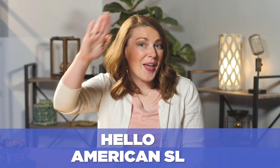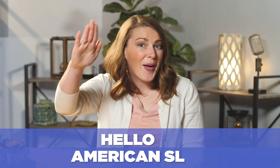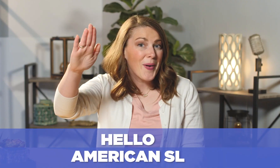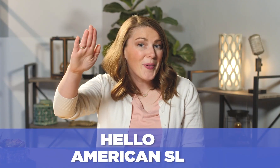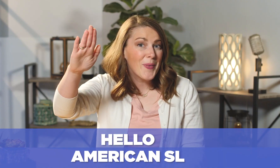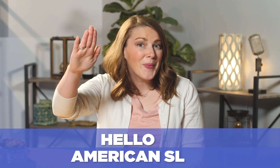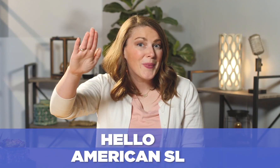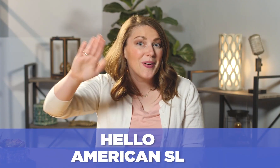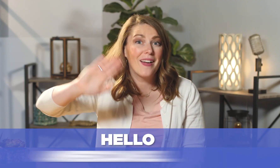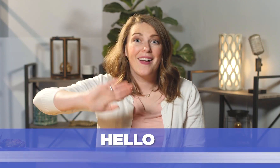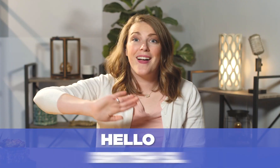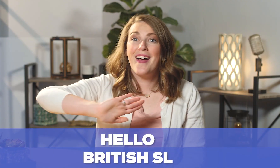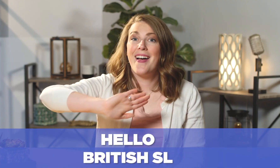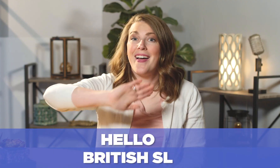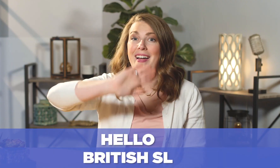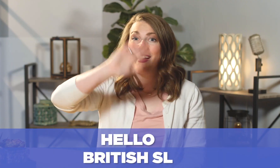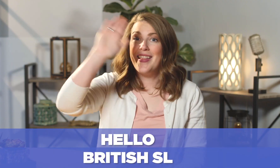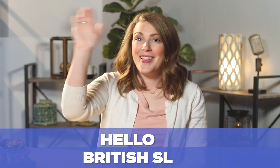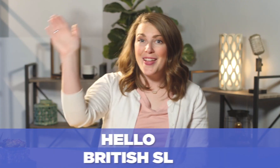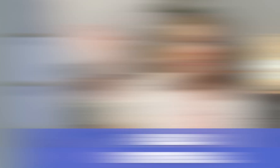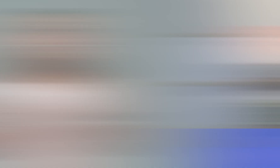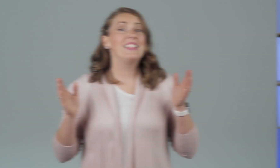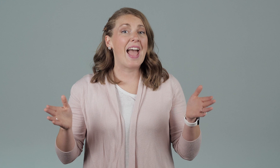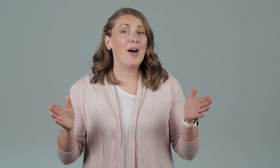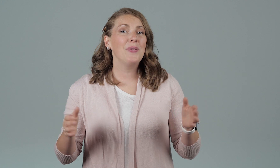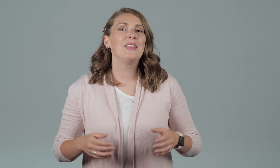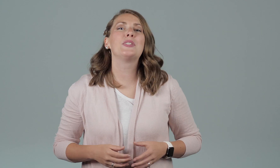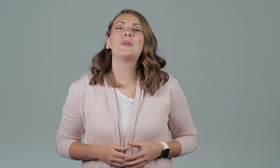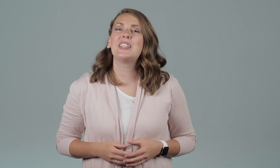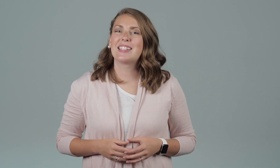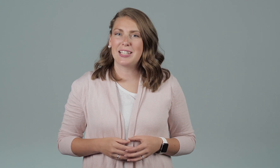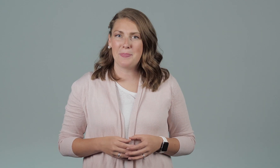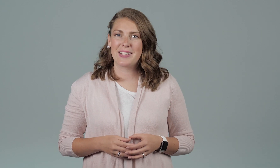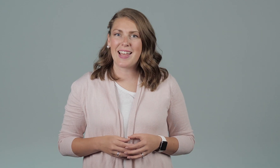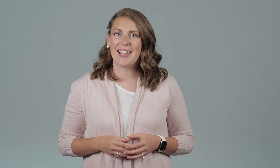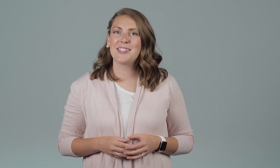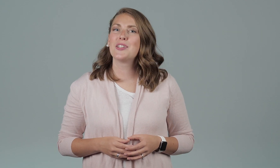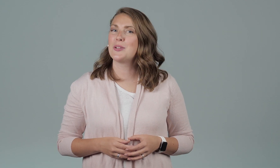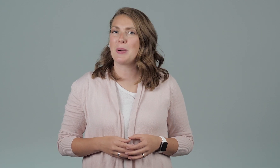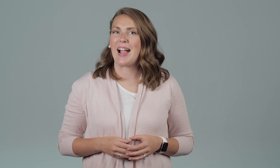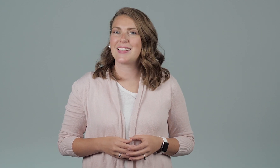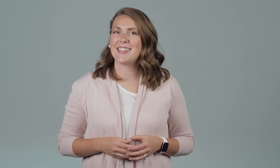dive into countries and their sign language. Now let's put these Olympic signs to practice.